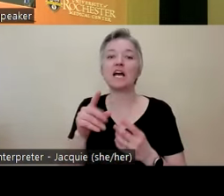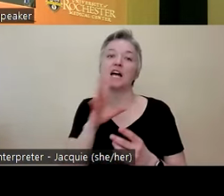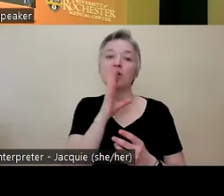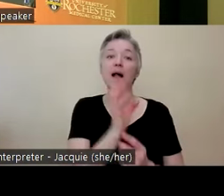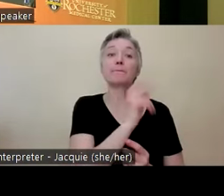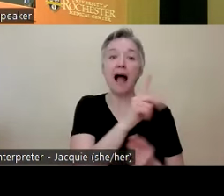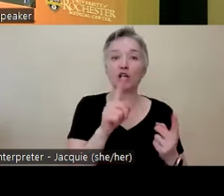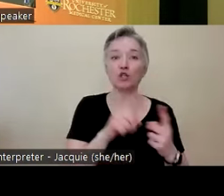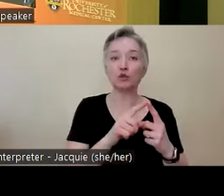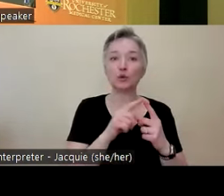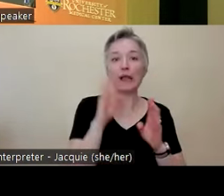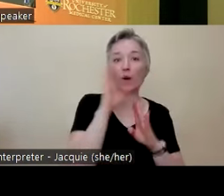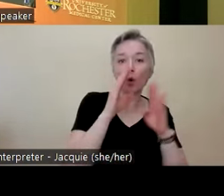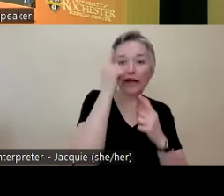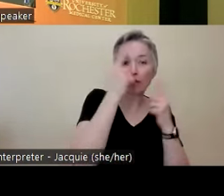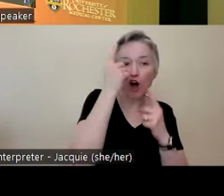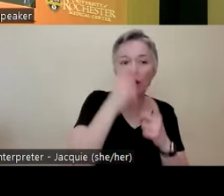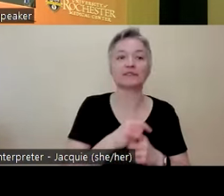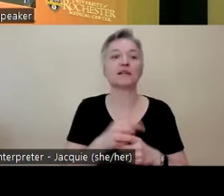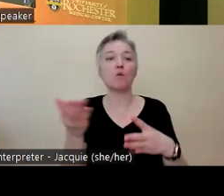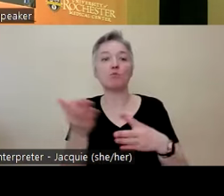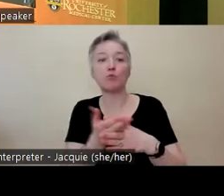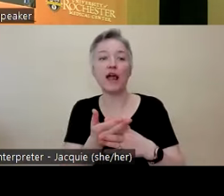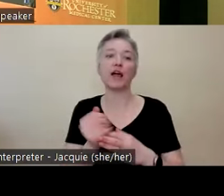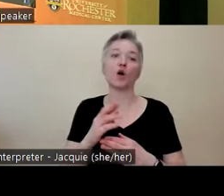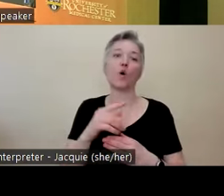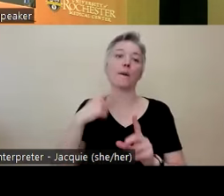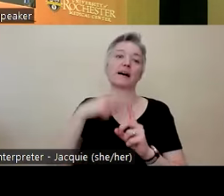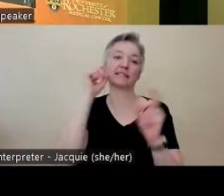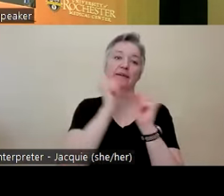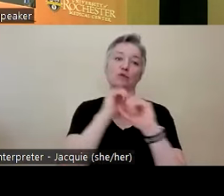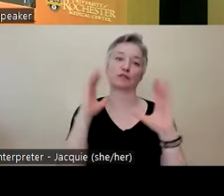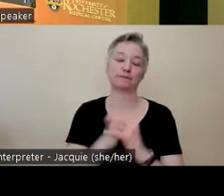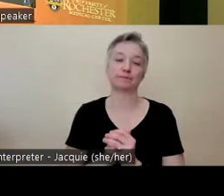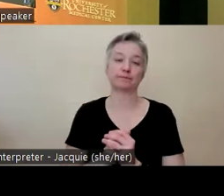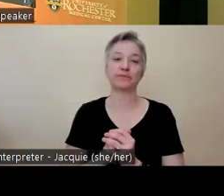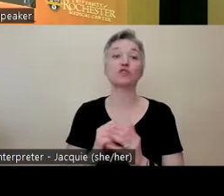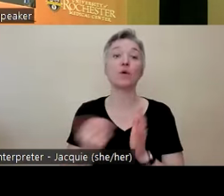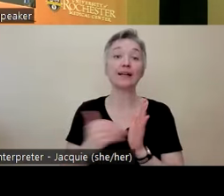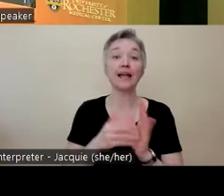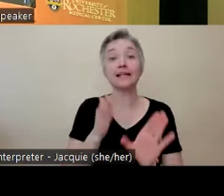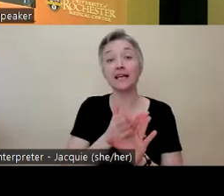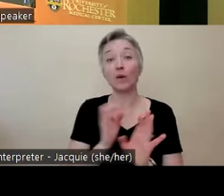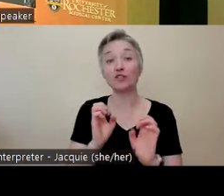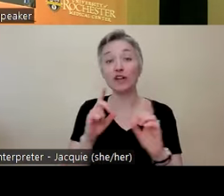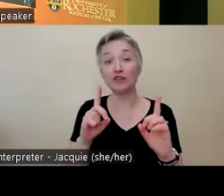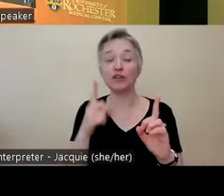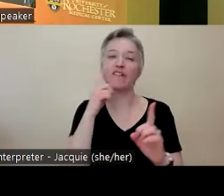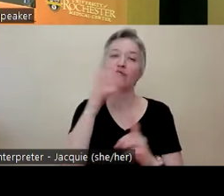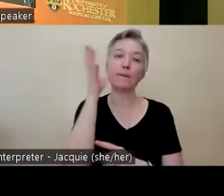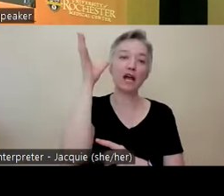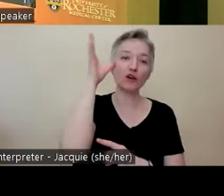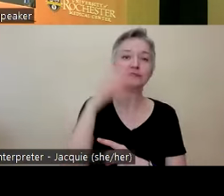on with a list of self-regulation interventions and again psychoeducation to parents teachers